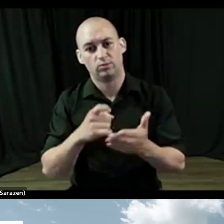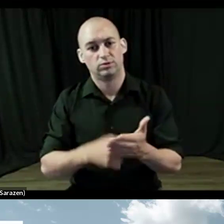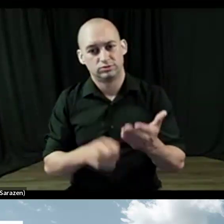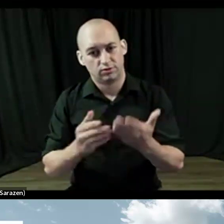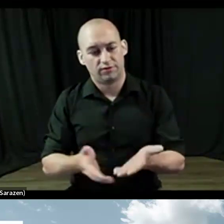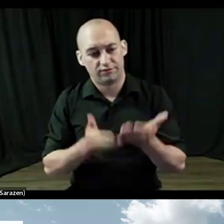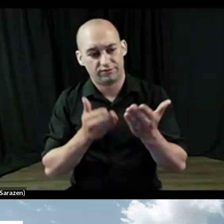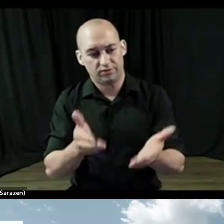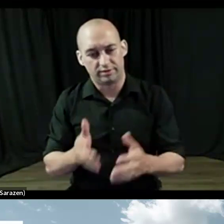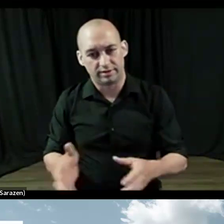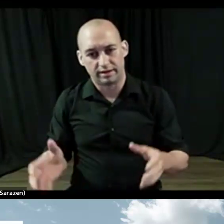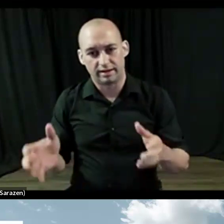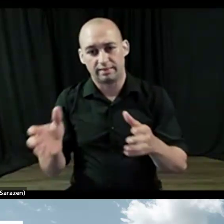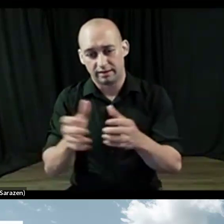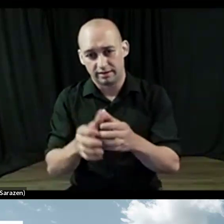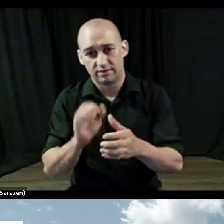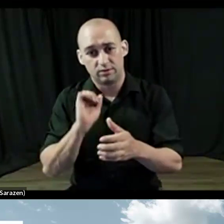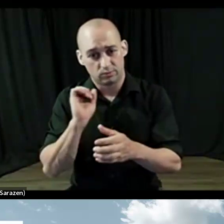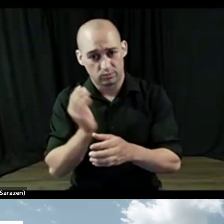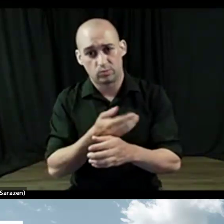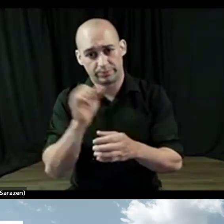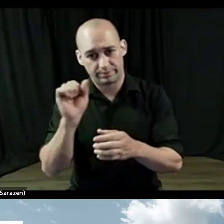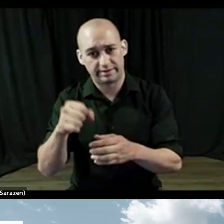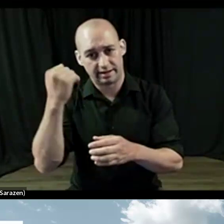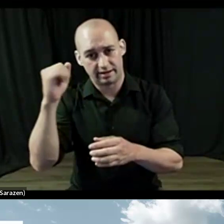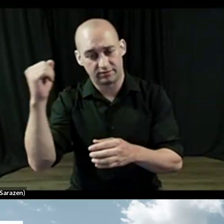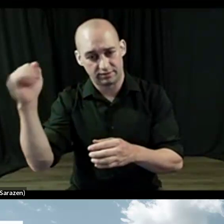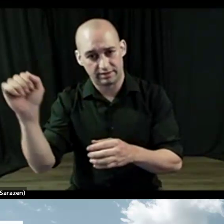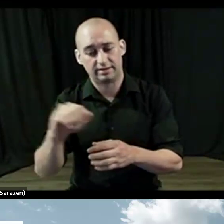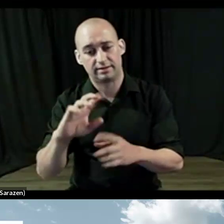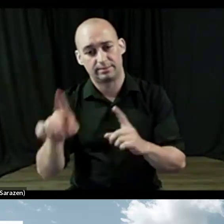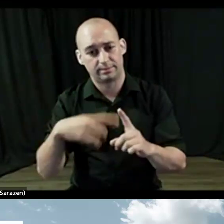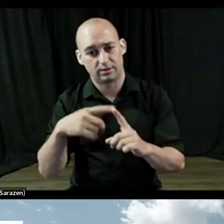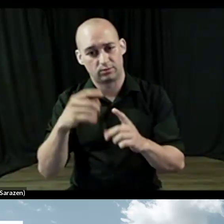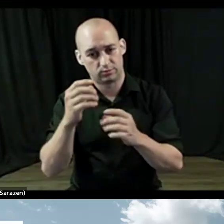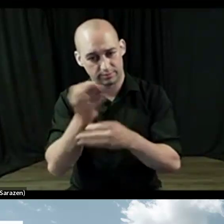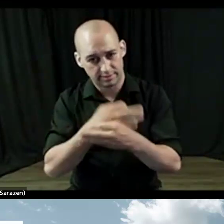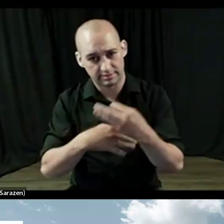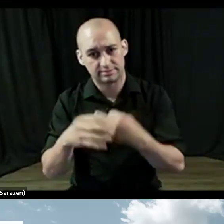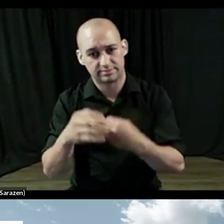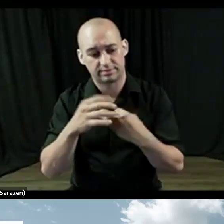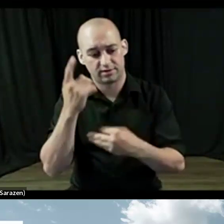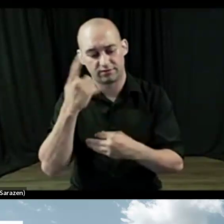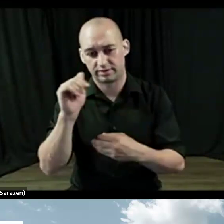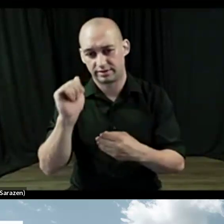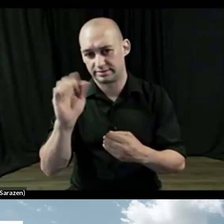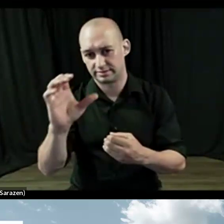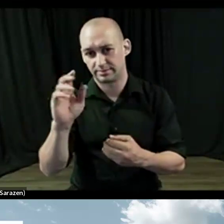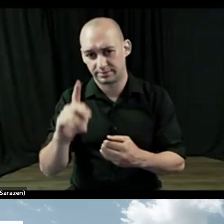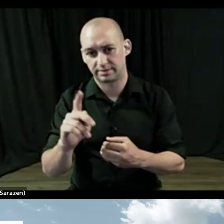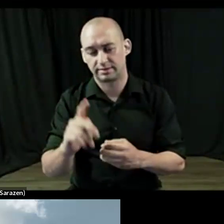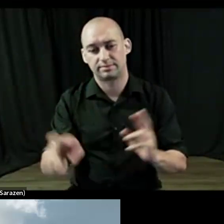and push forward to some you know, replacement for ACP, and be prepared to kind of integrate